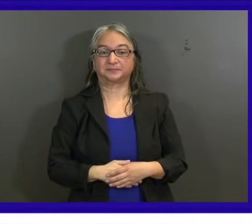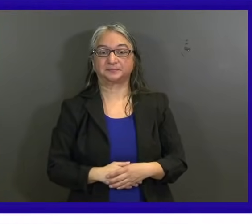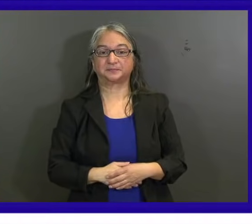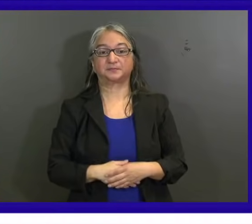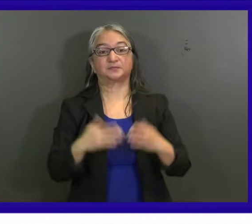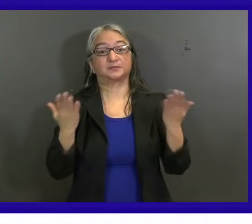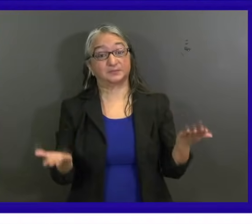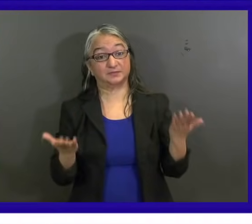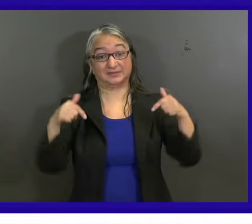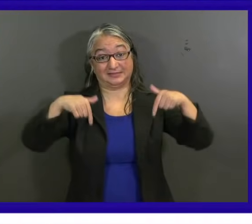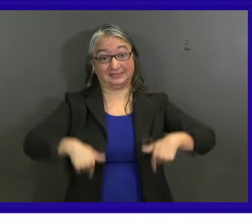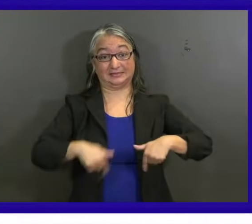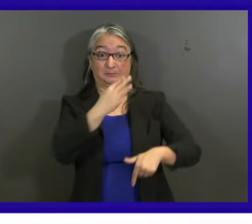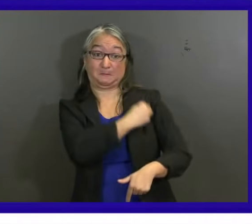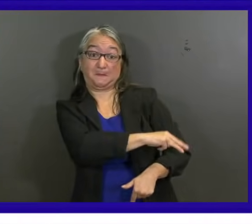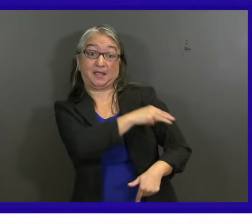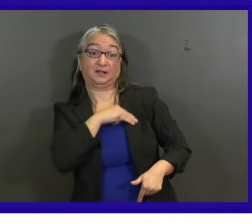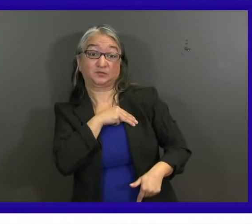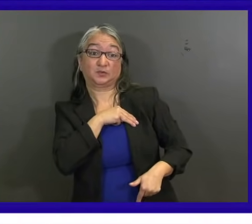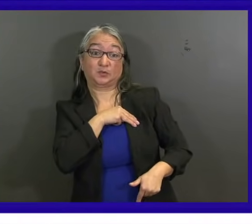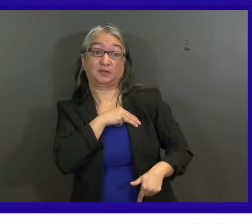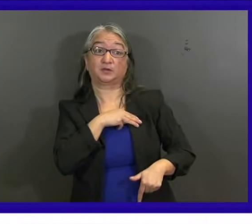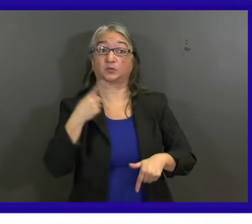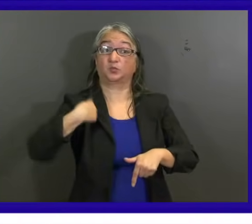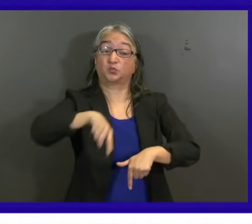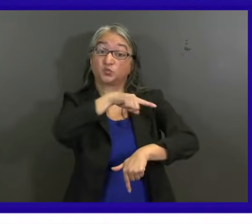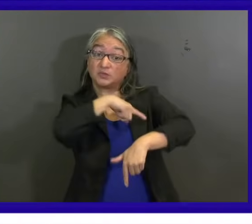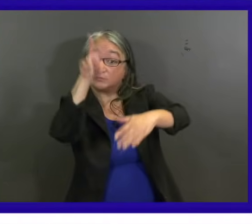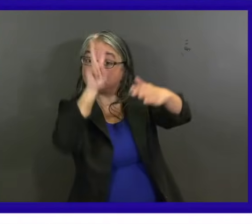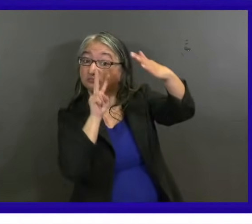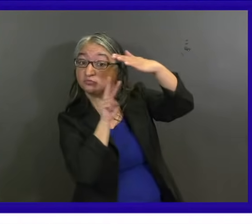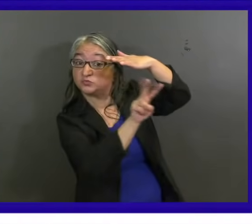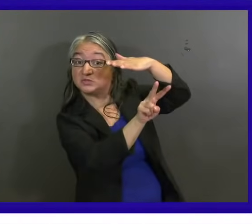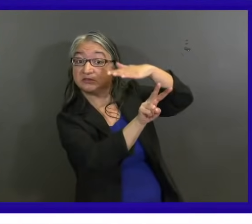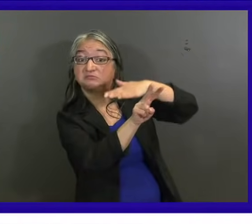we need to be cautious with this we don't have many cases here so we don't have data that we can